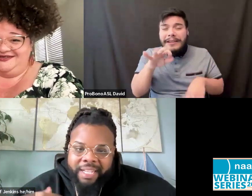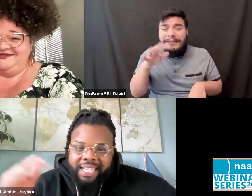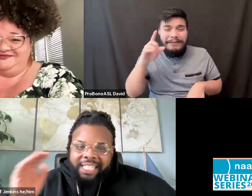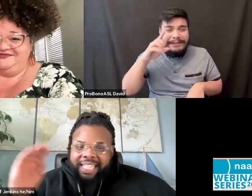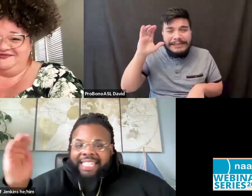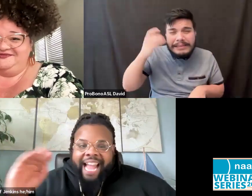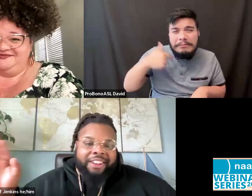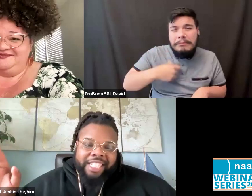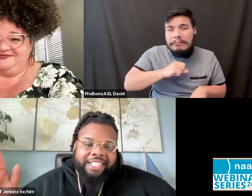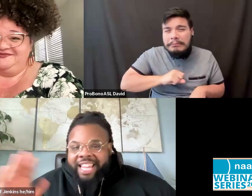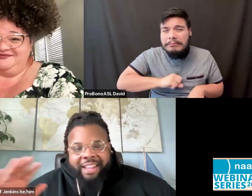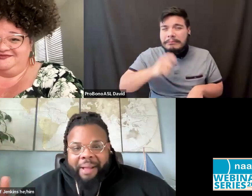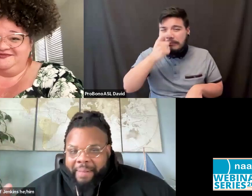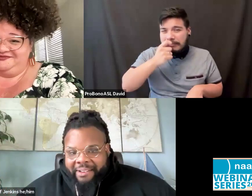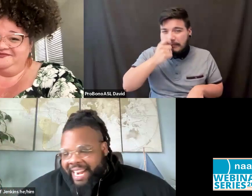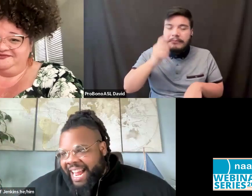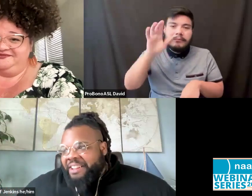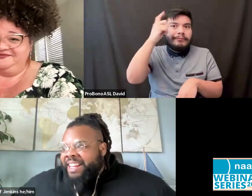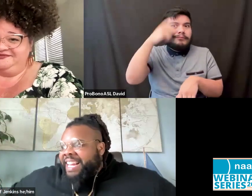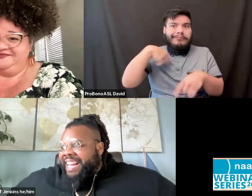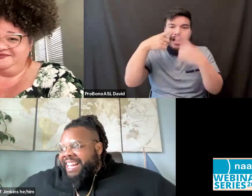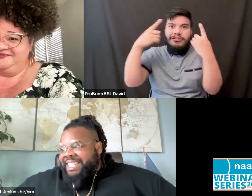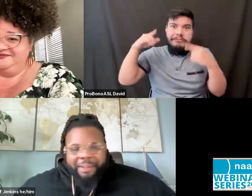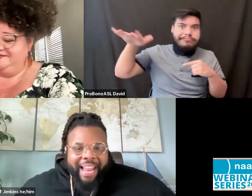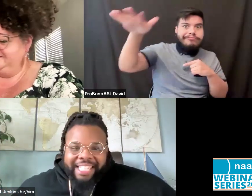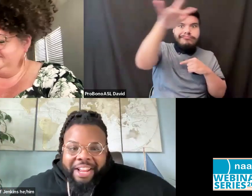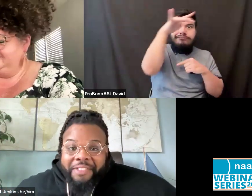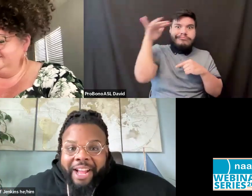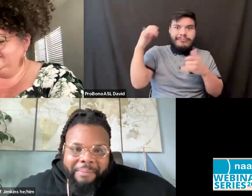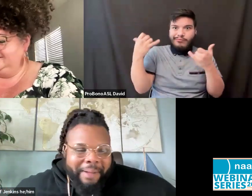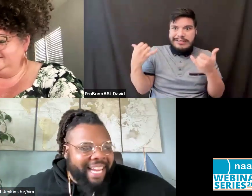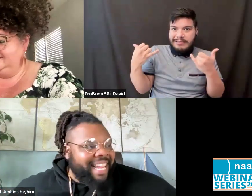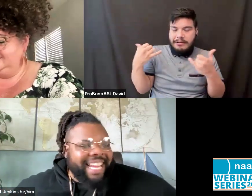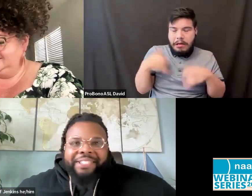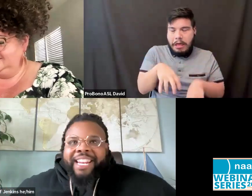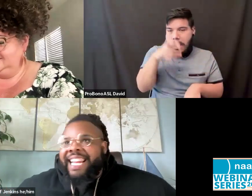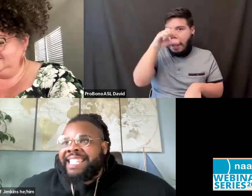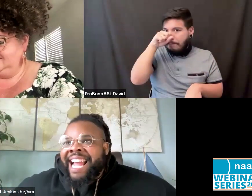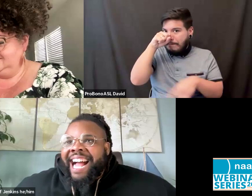because these allergies are kicking my butt right now. So I'm like, stuffed up. But it is what it is.